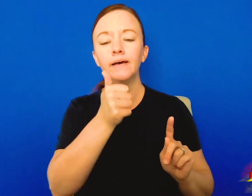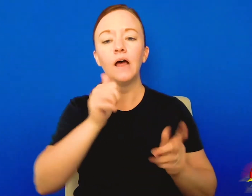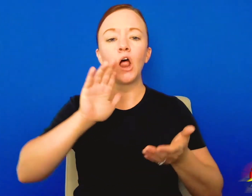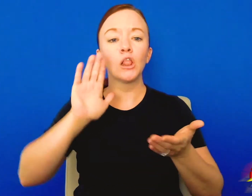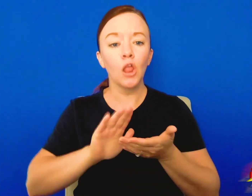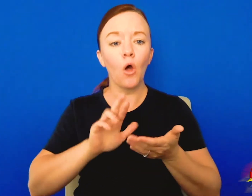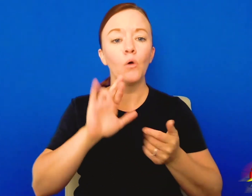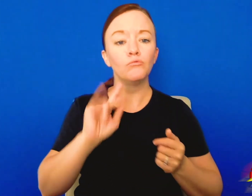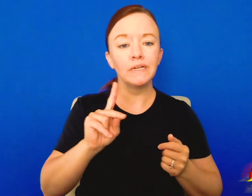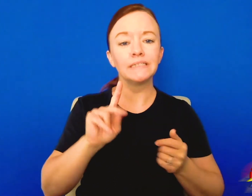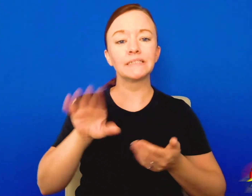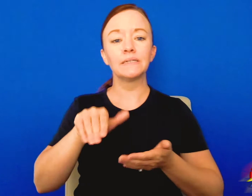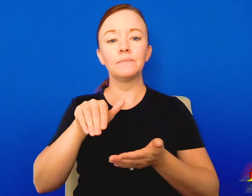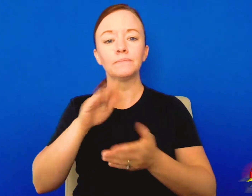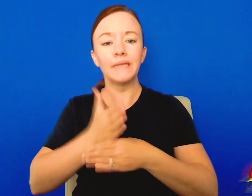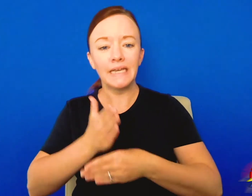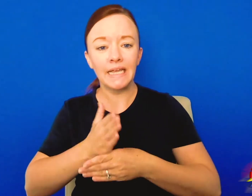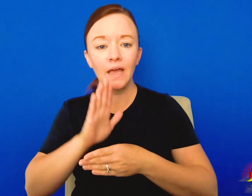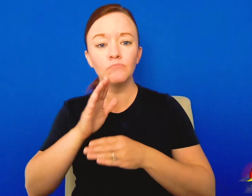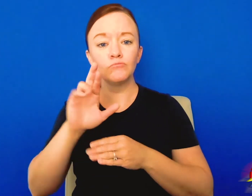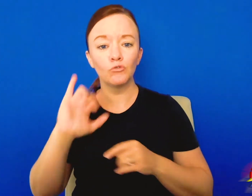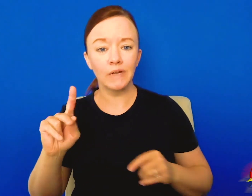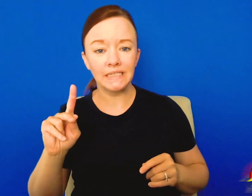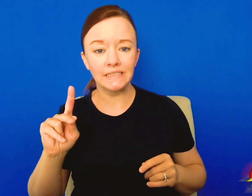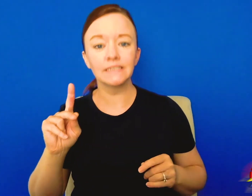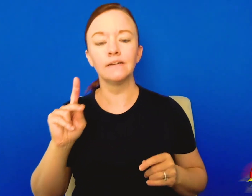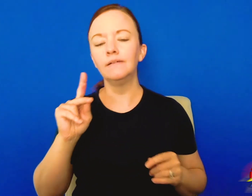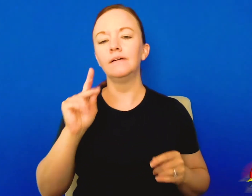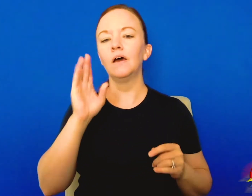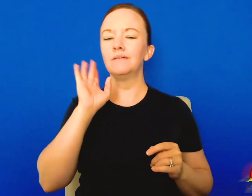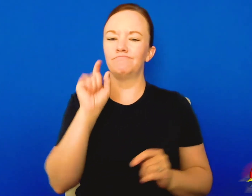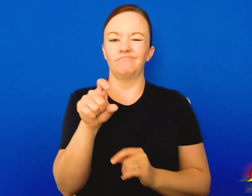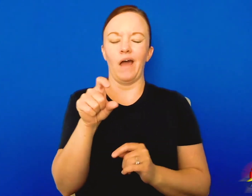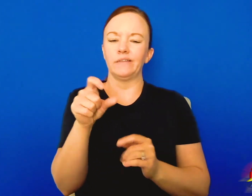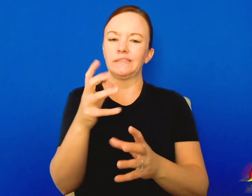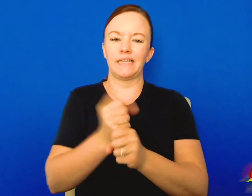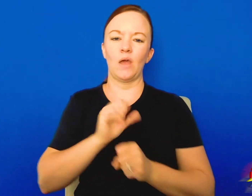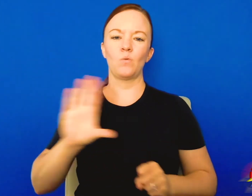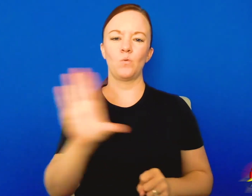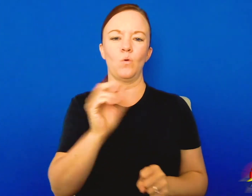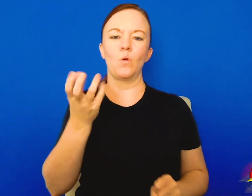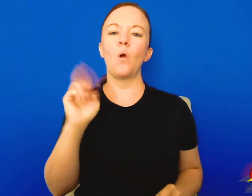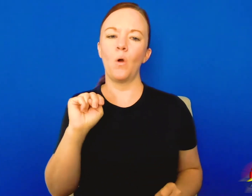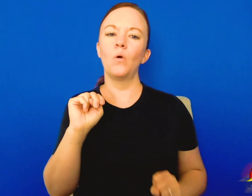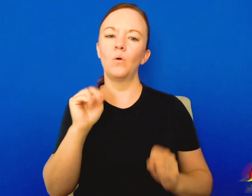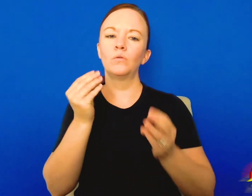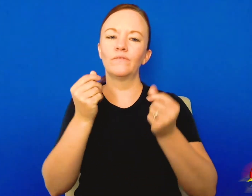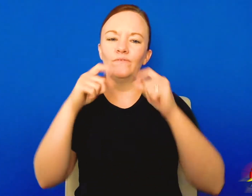THOSE INDIVIDUALS WHO ARE IN THE LOW OR MEDIUM RISK CATEGORIES WILL BE ASKED TO SUPPLY THEIR OWN FACE COVERINGS.